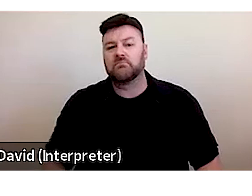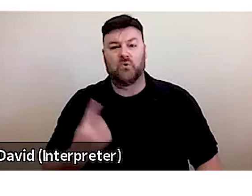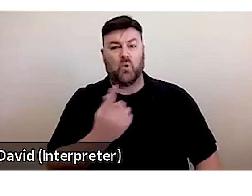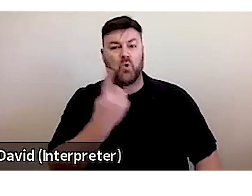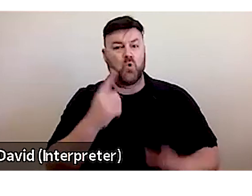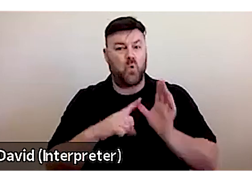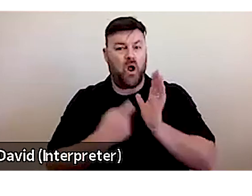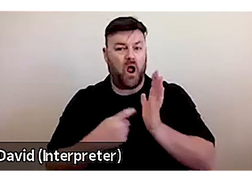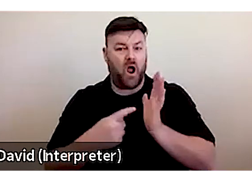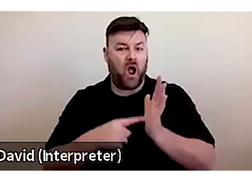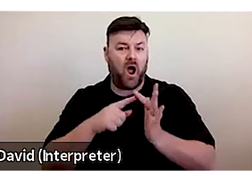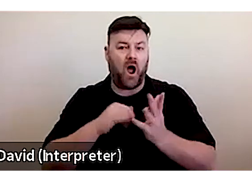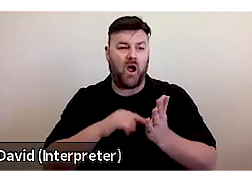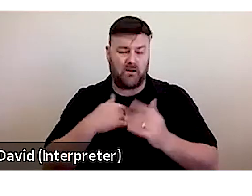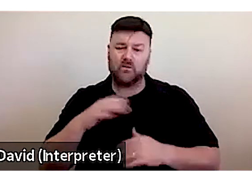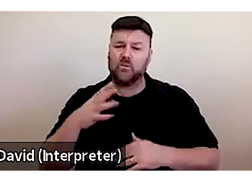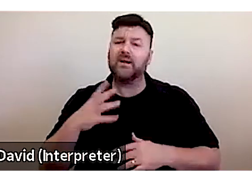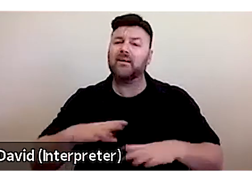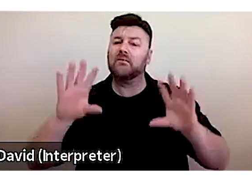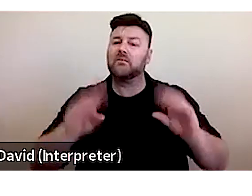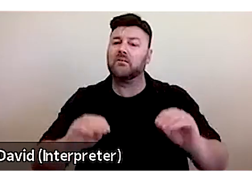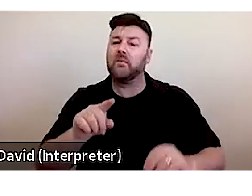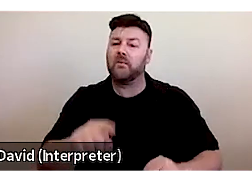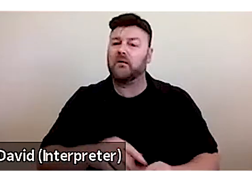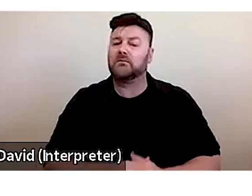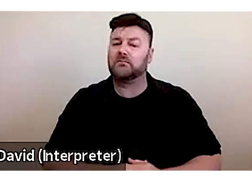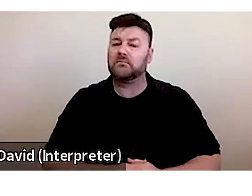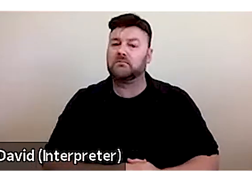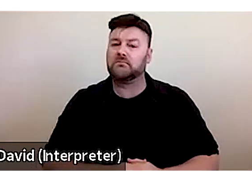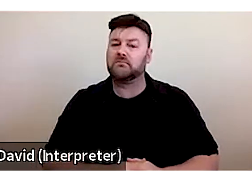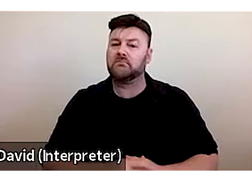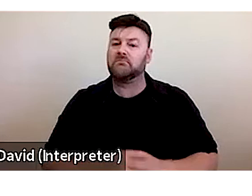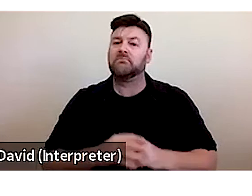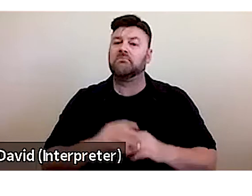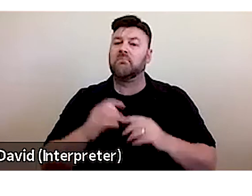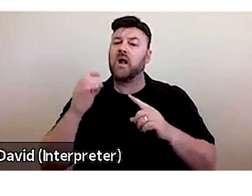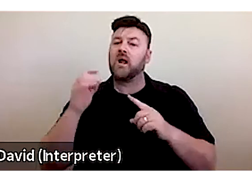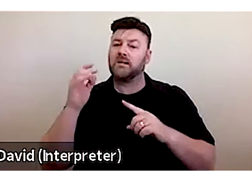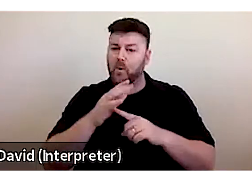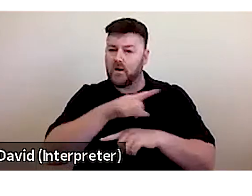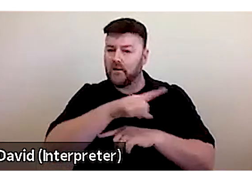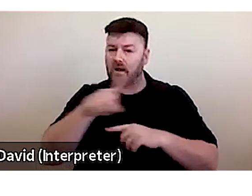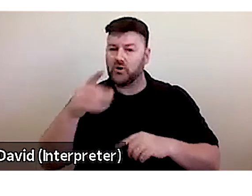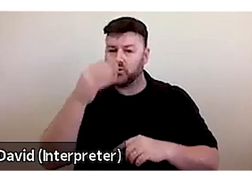It is really important to get this idea in your head if you are